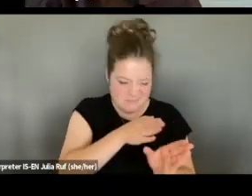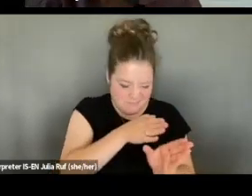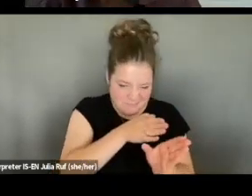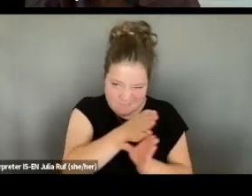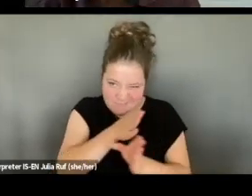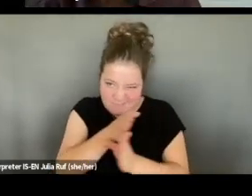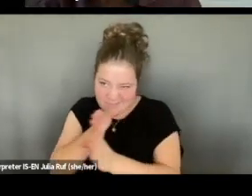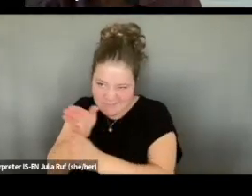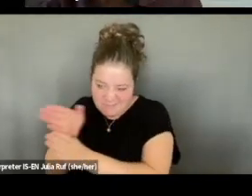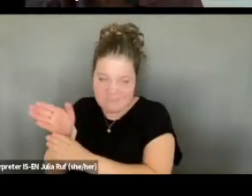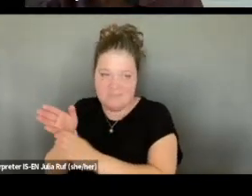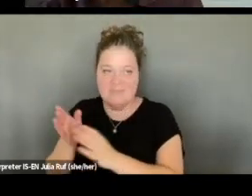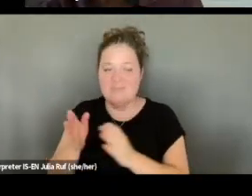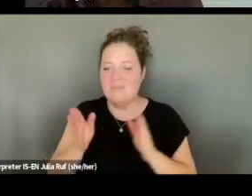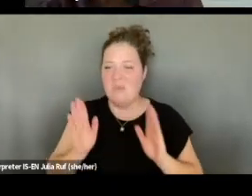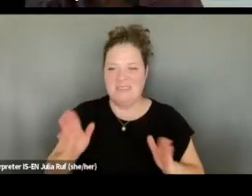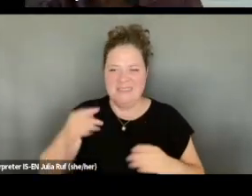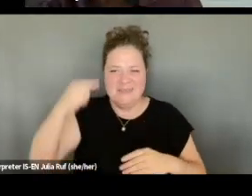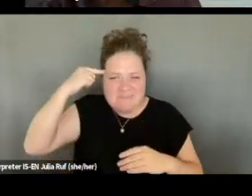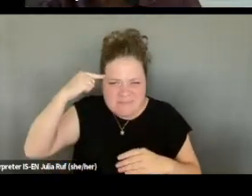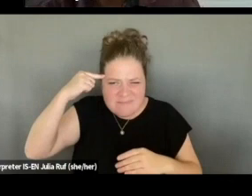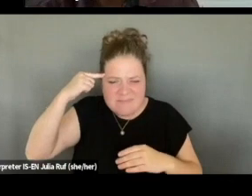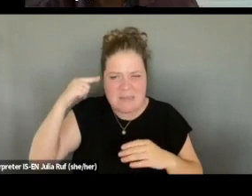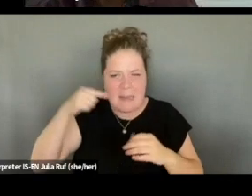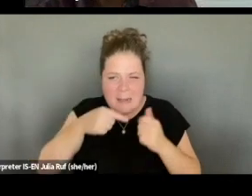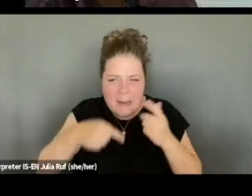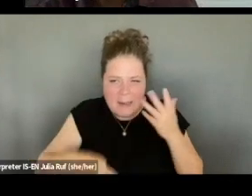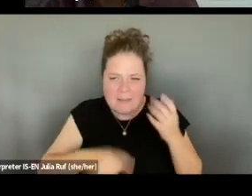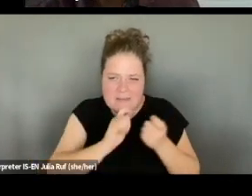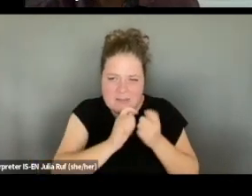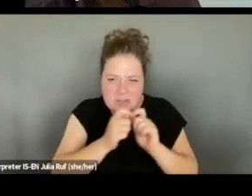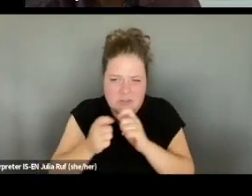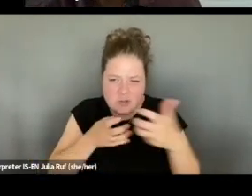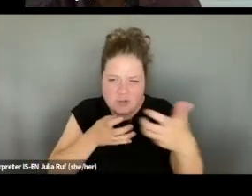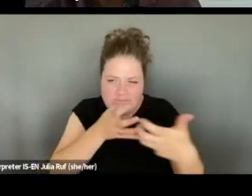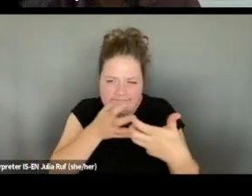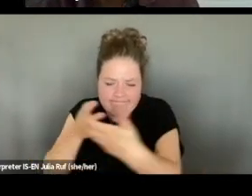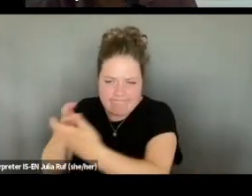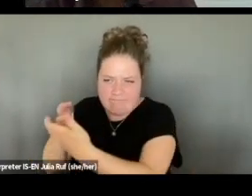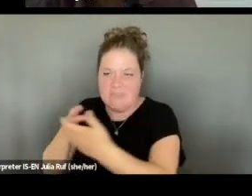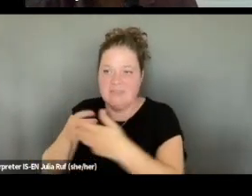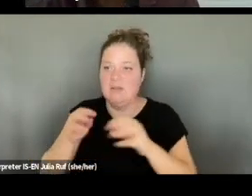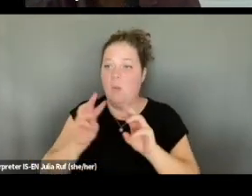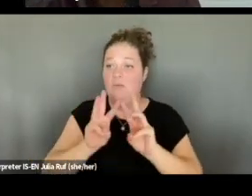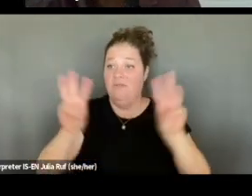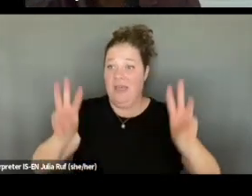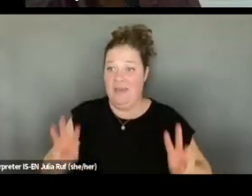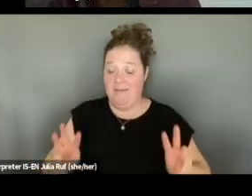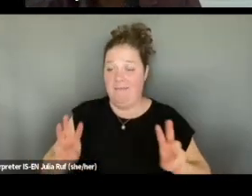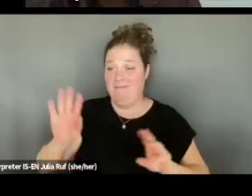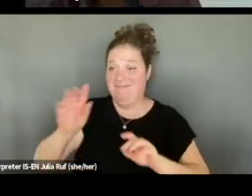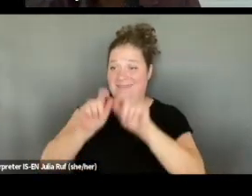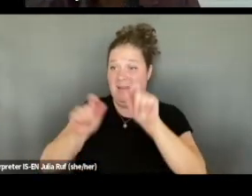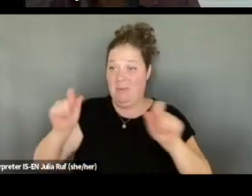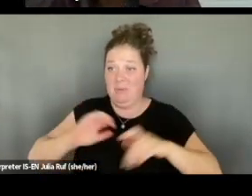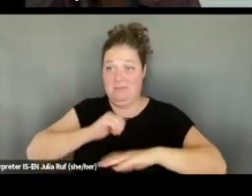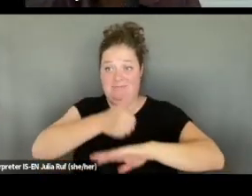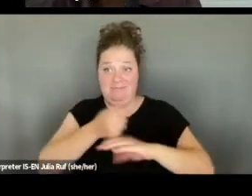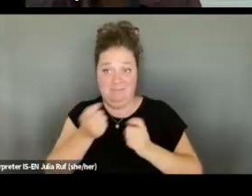know about that, and it's useful for users as well to learn about what are the specificity